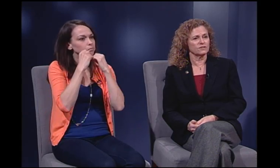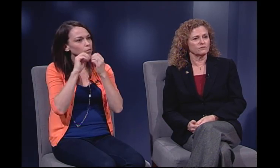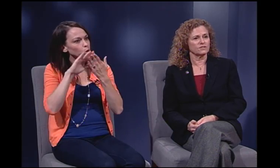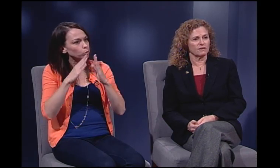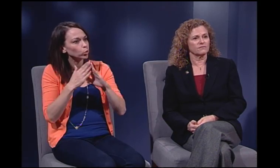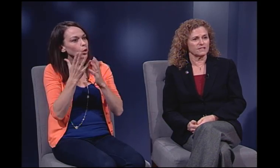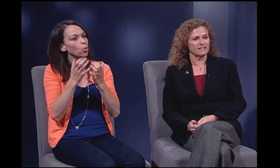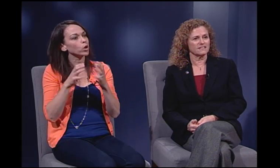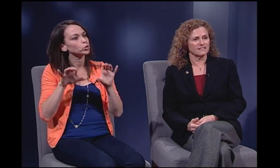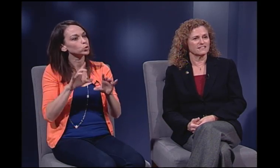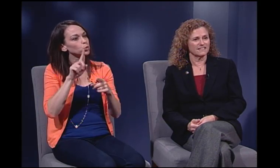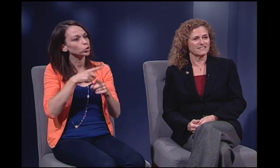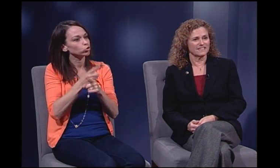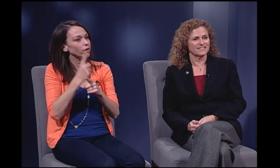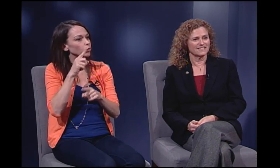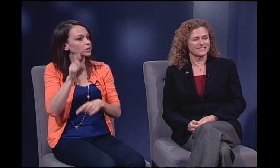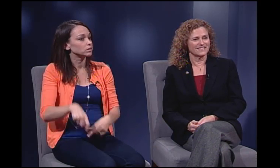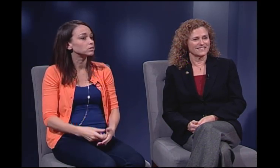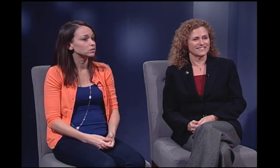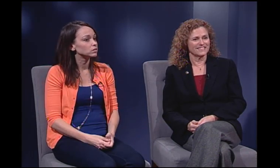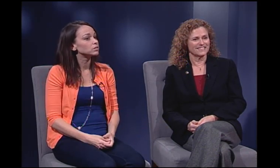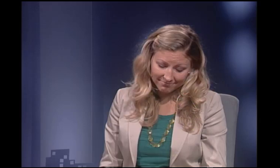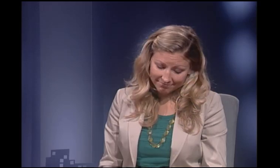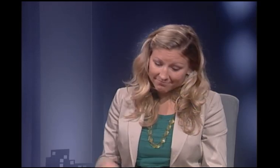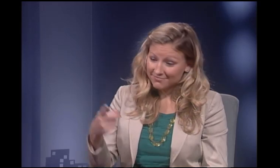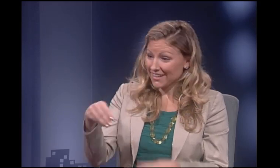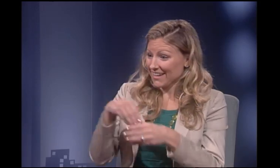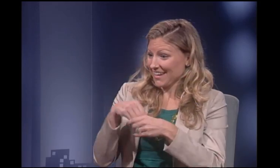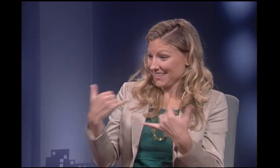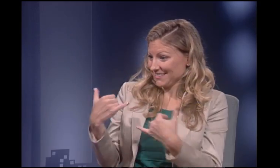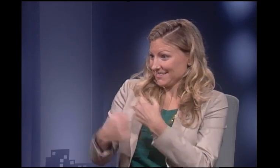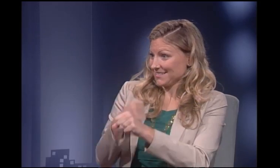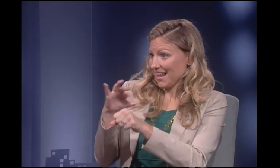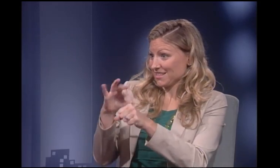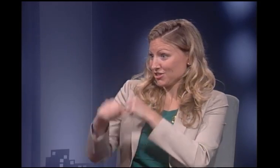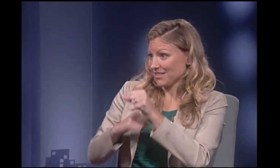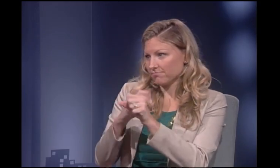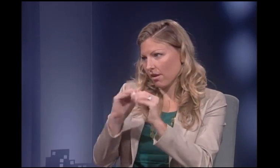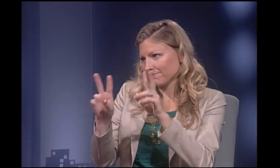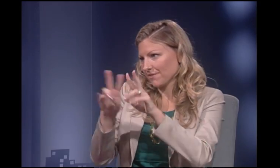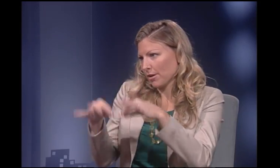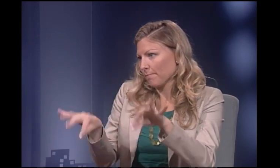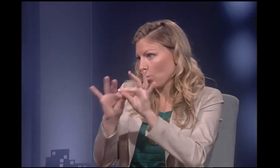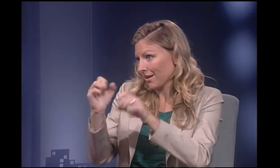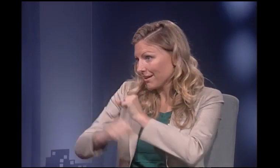to do what's right for Texas. In this election year, obviously,